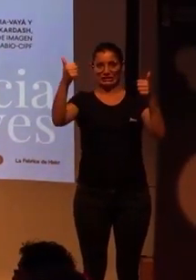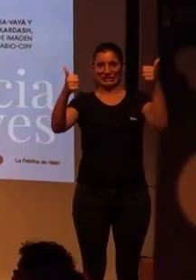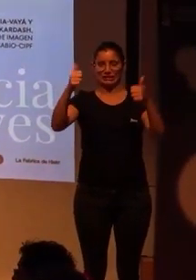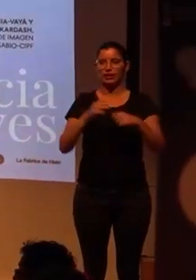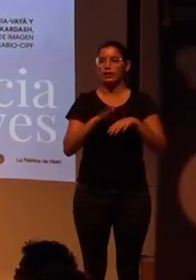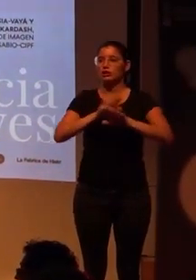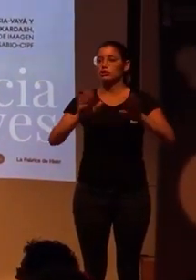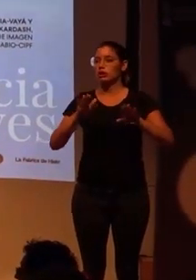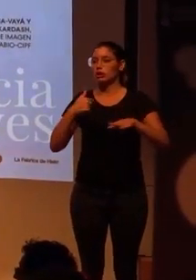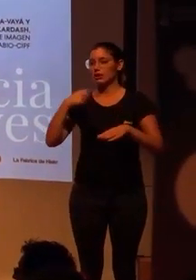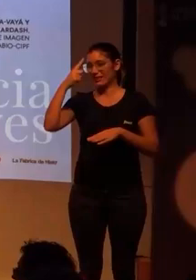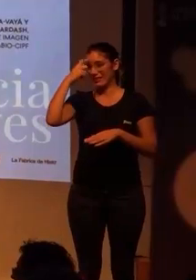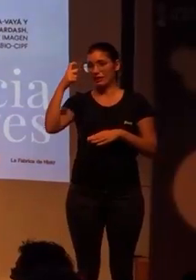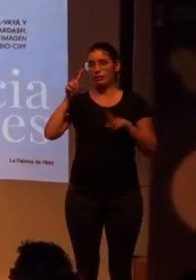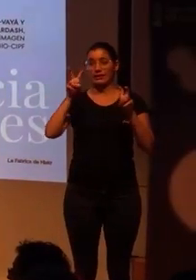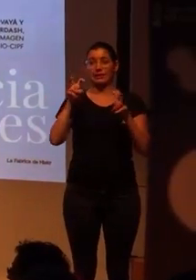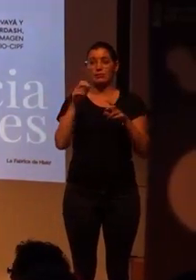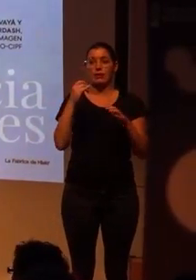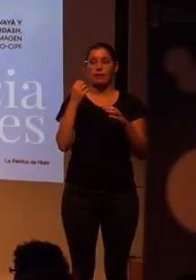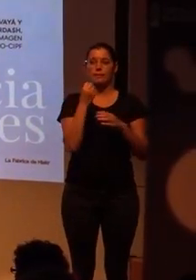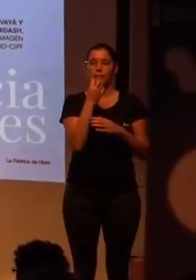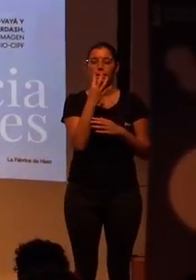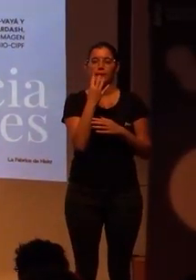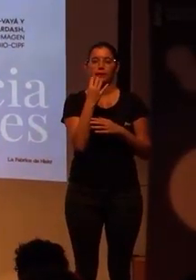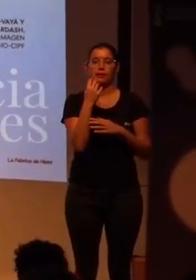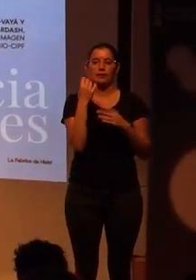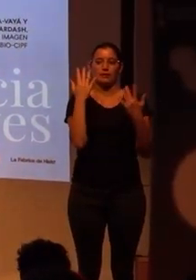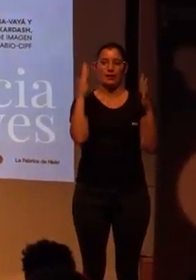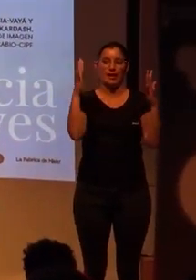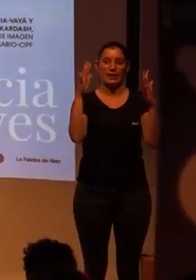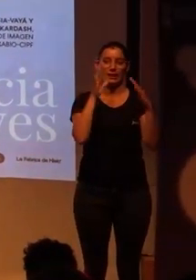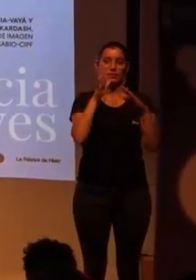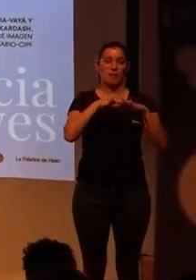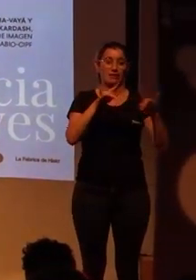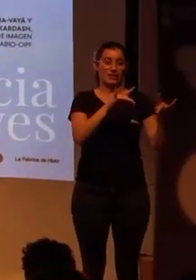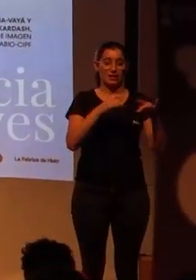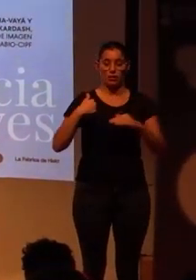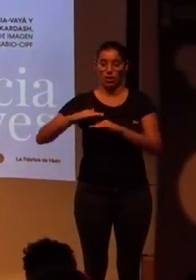No, it’s just that I believe that the issue of gardens and that they exist, that there is soil instead of asphalt in cities allows, on the one hand,